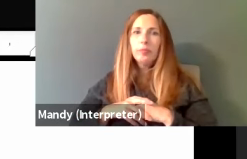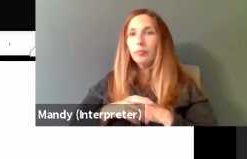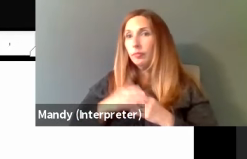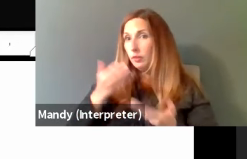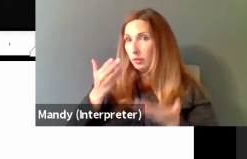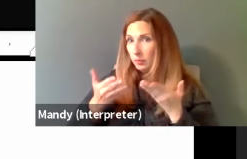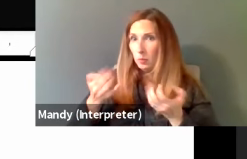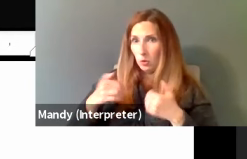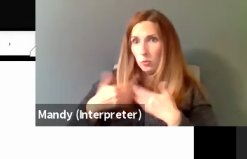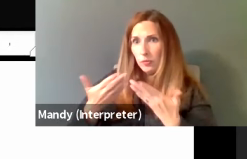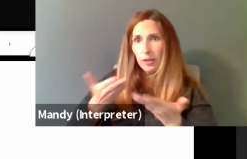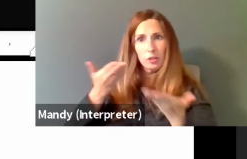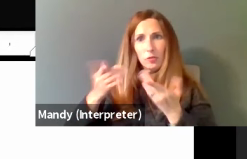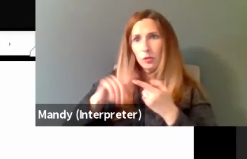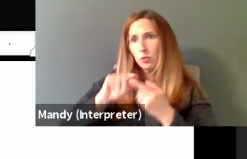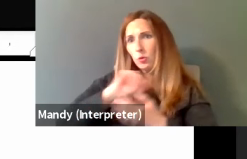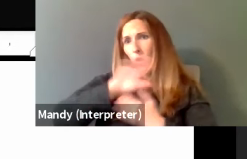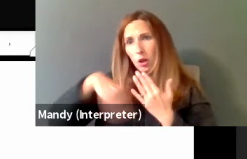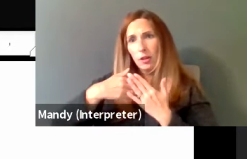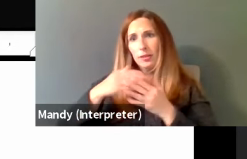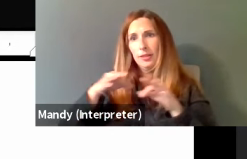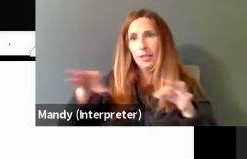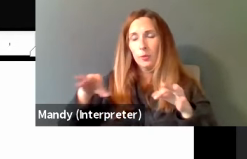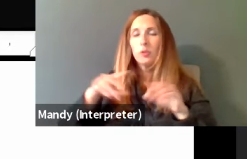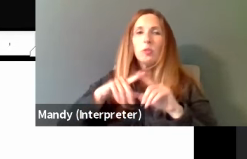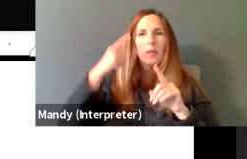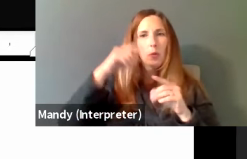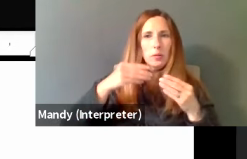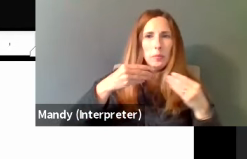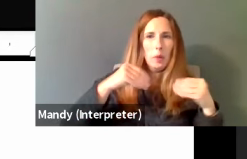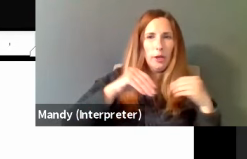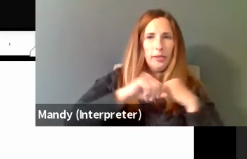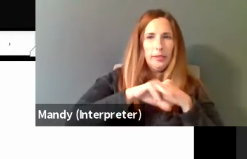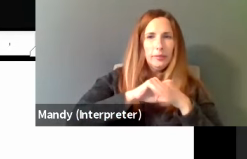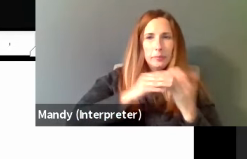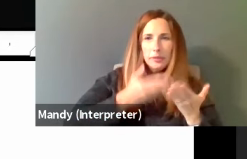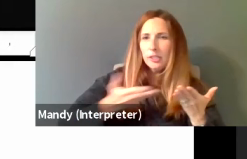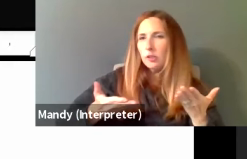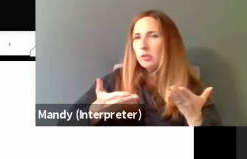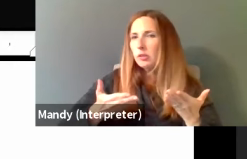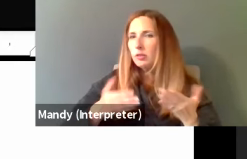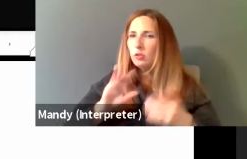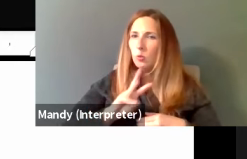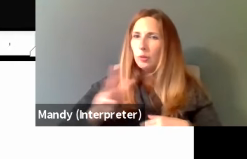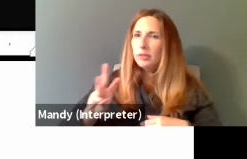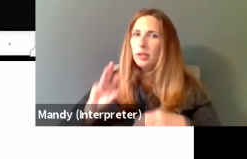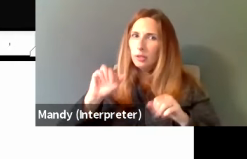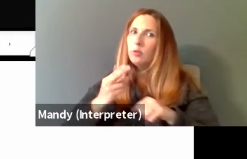to all the languages and be set up for that. But for the marketing materials you can really use it as a plan to grow.